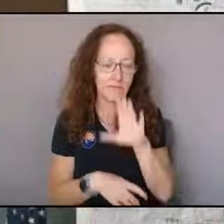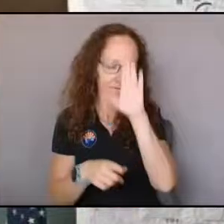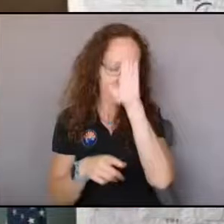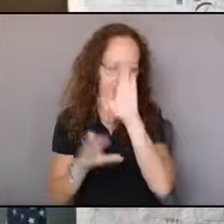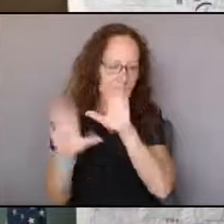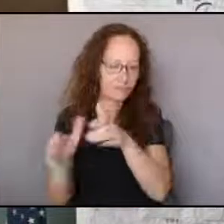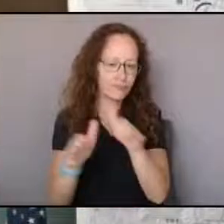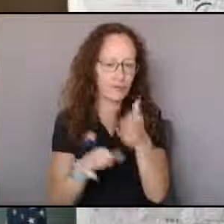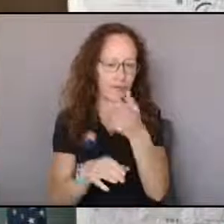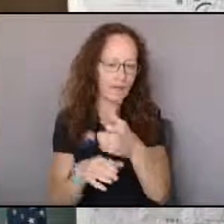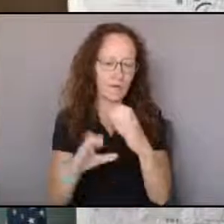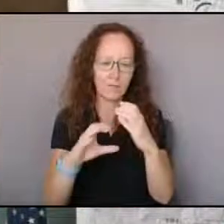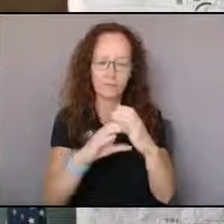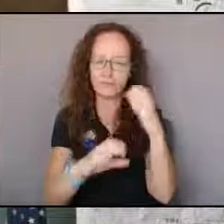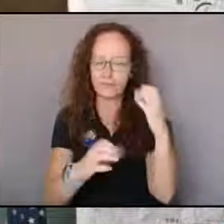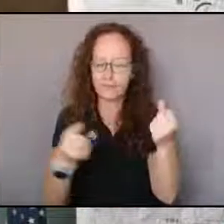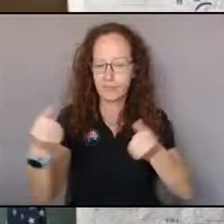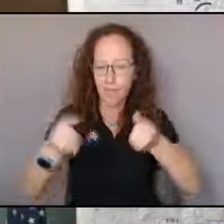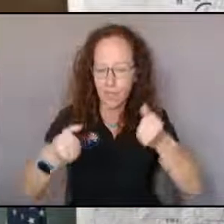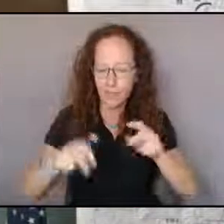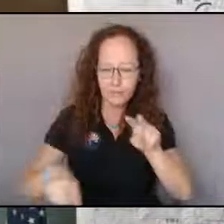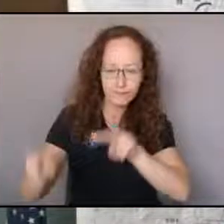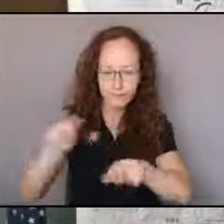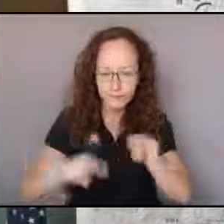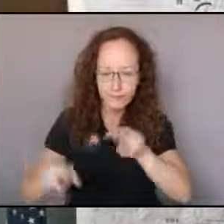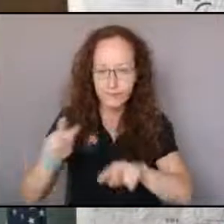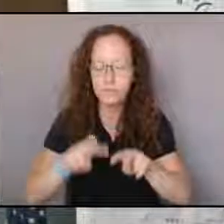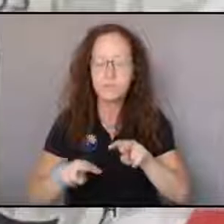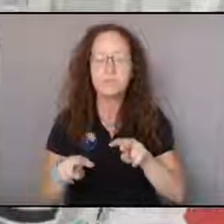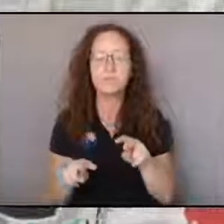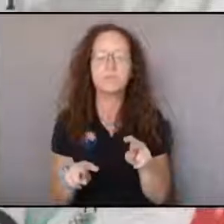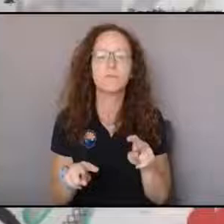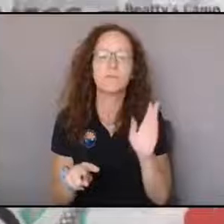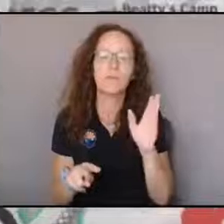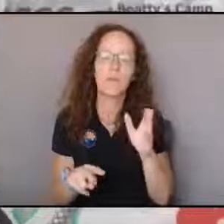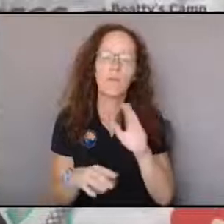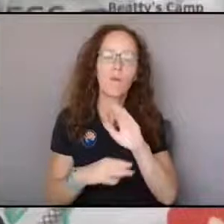SOME CREWS UP IN THERE, SOME ENGINES MONITORING THAT. THEY'LL HAVE STUFF IN THERE TONIGHT.